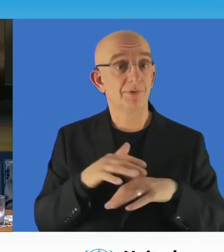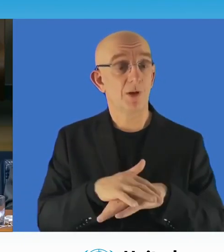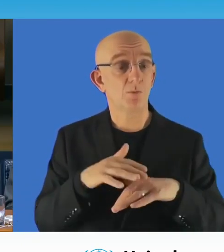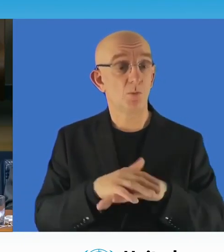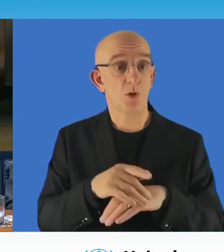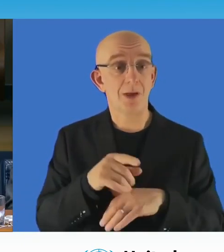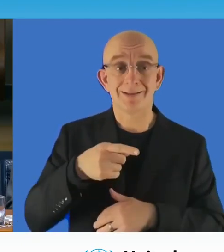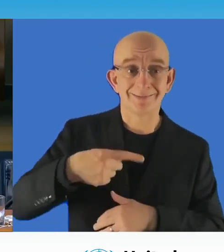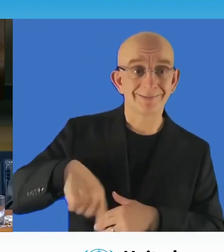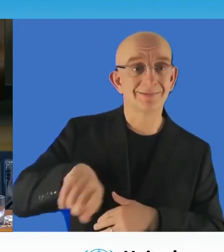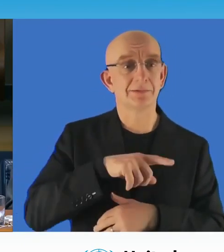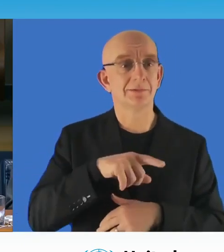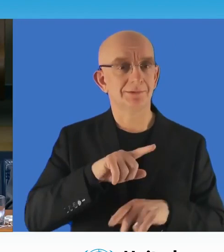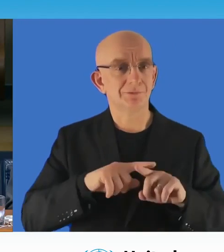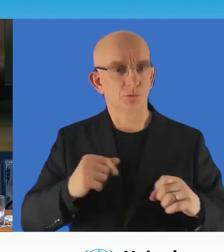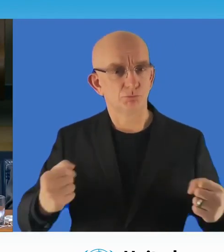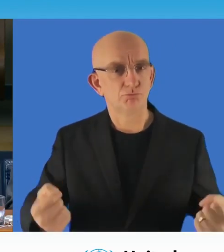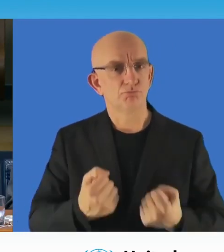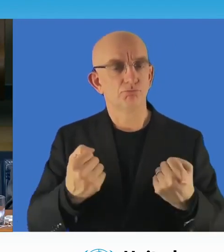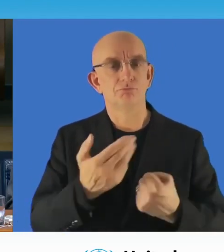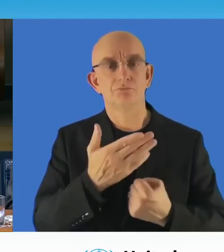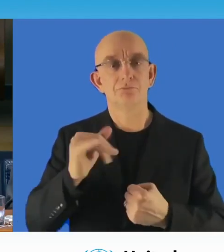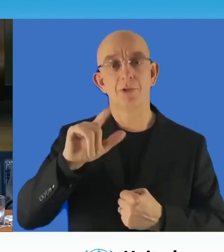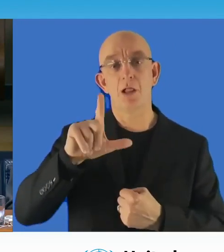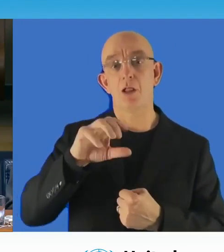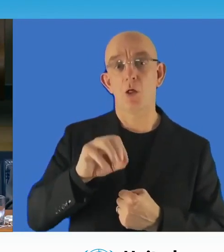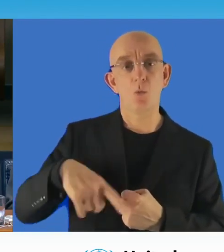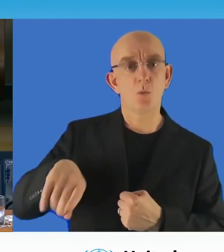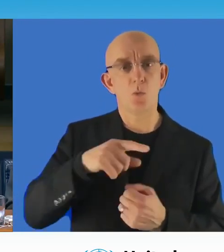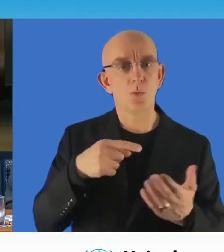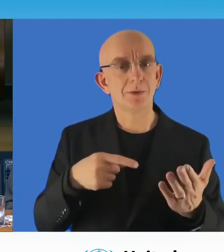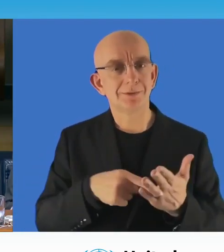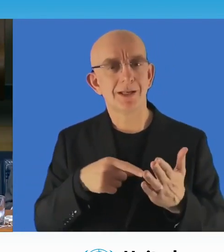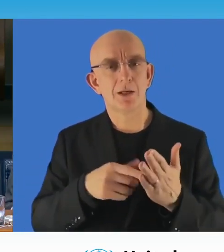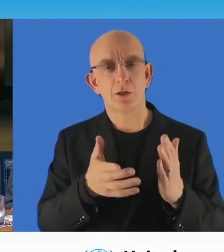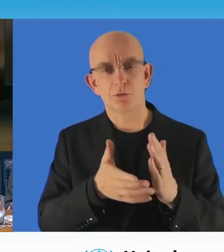change can continuously improving accessibility and inclusion in the offices and departments